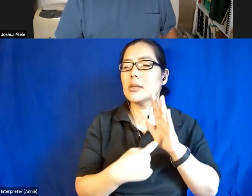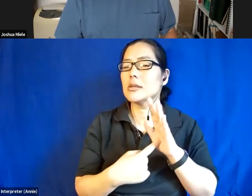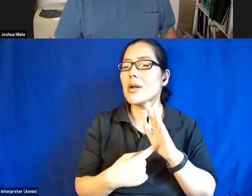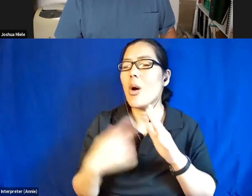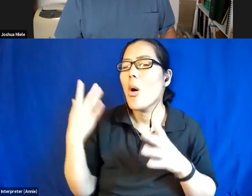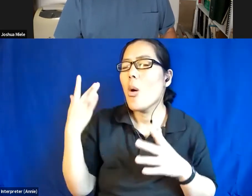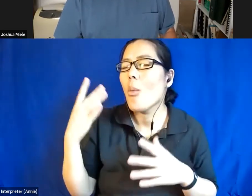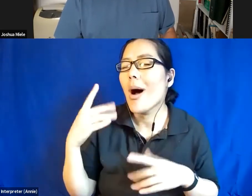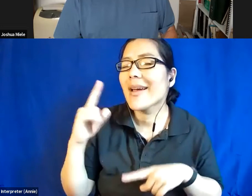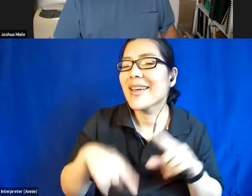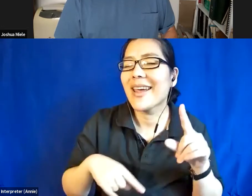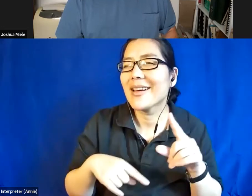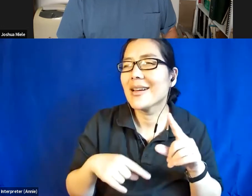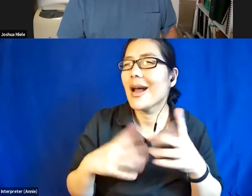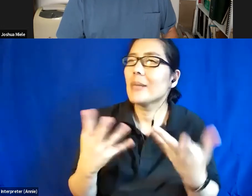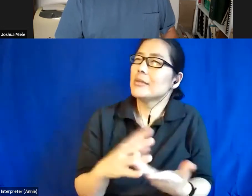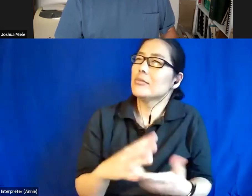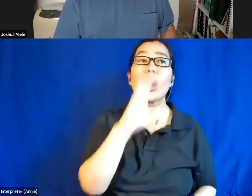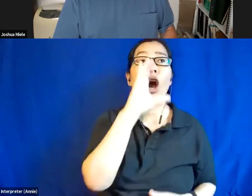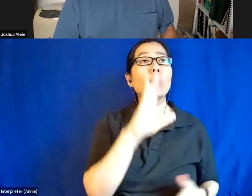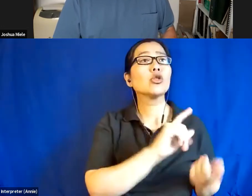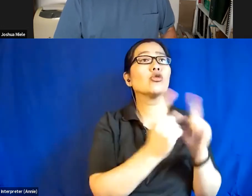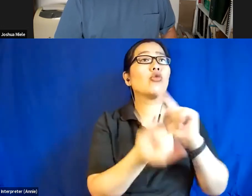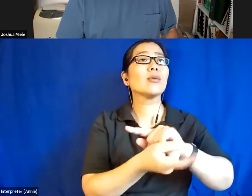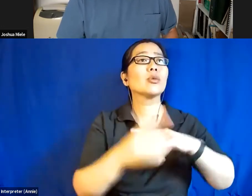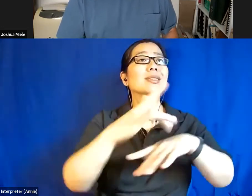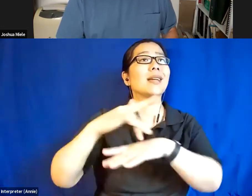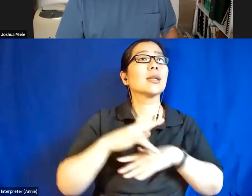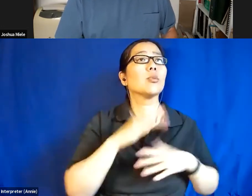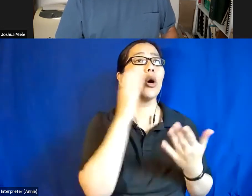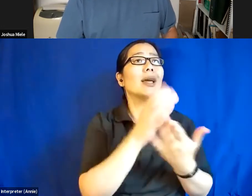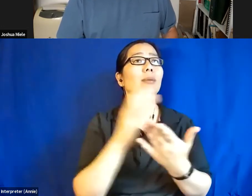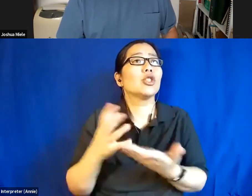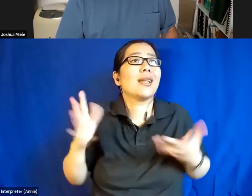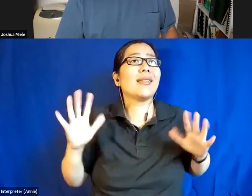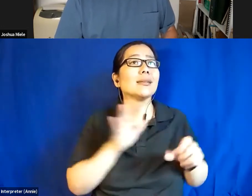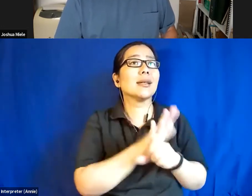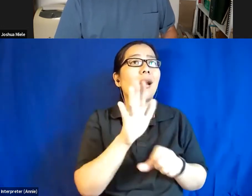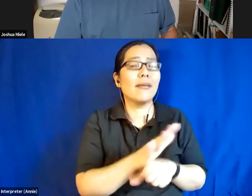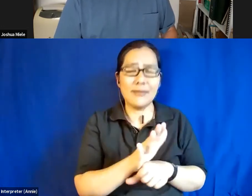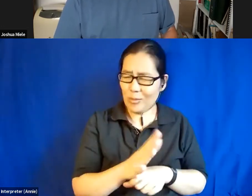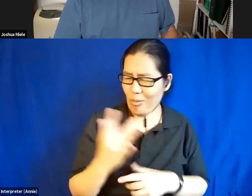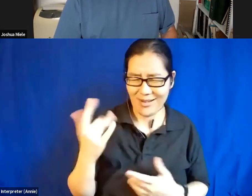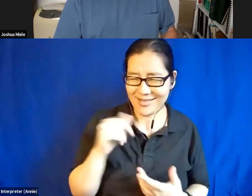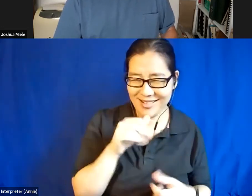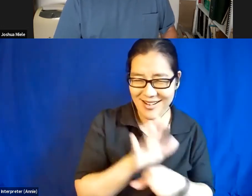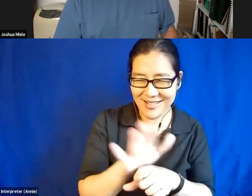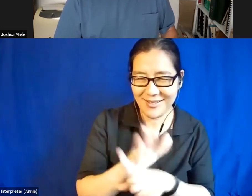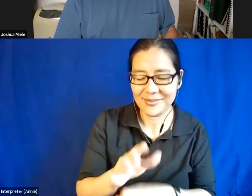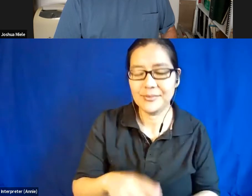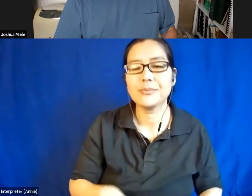images and be done with it? Sile O'Modhrain: Wow. Well, it's something I think that